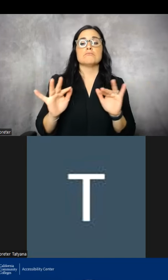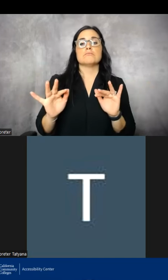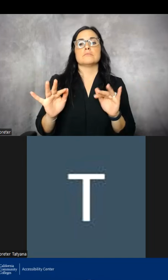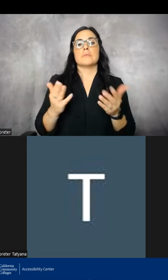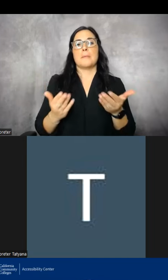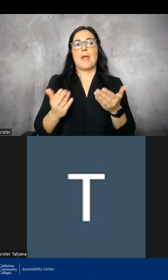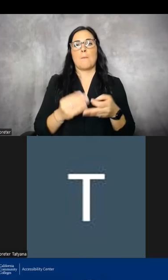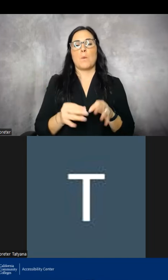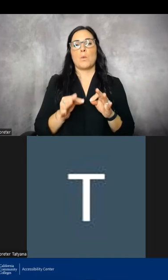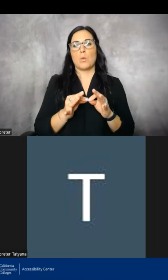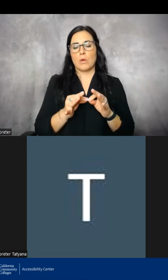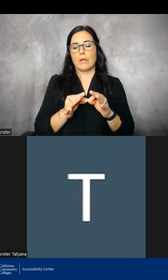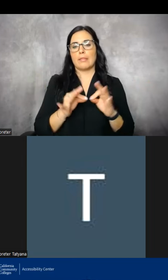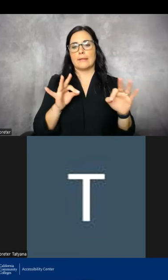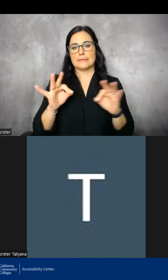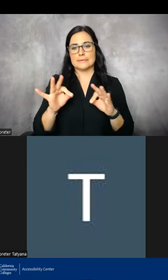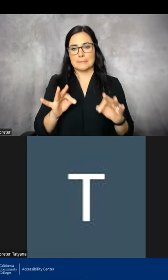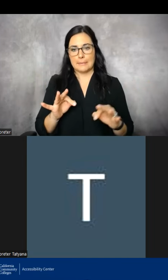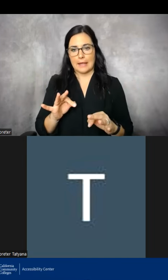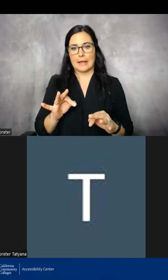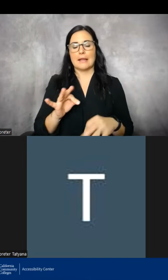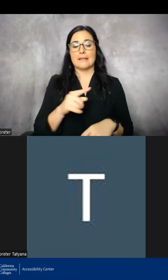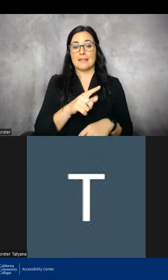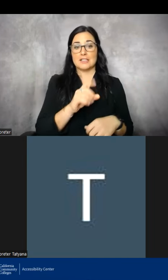to splitting large document into a series